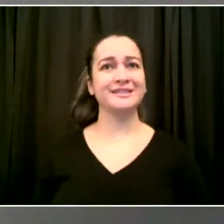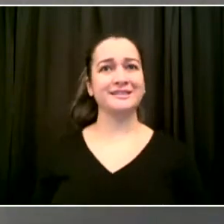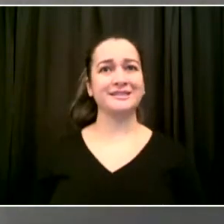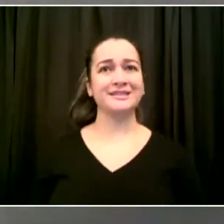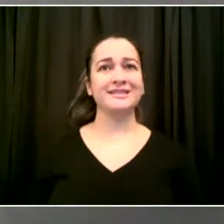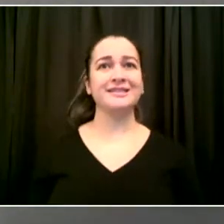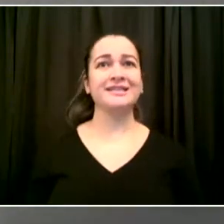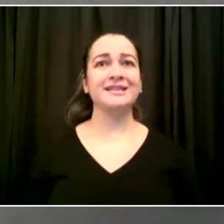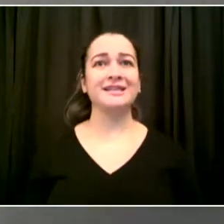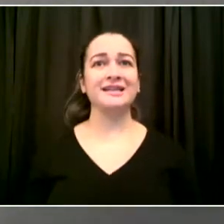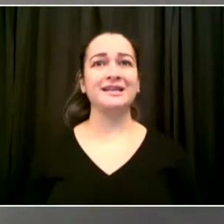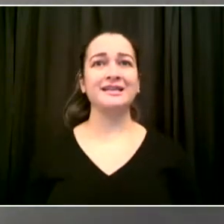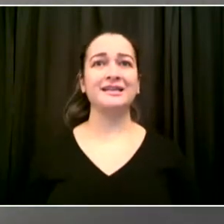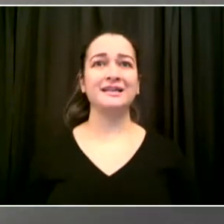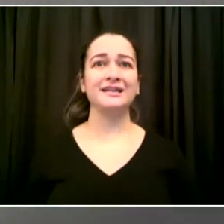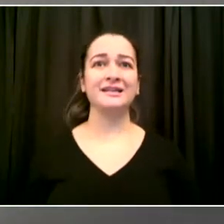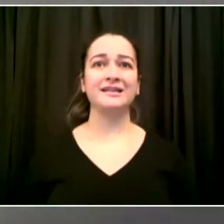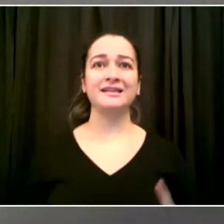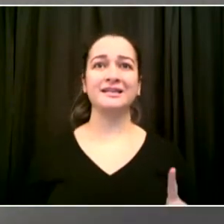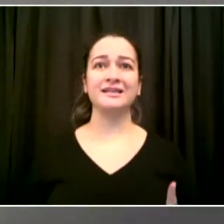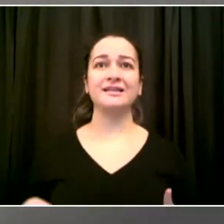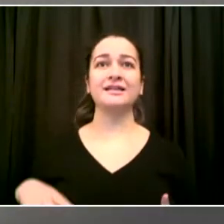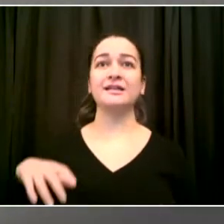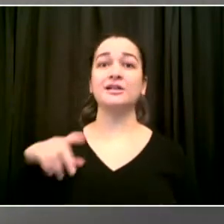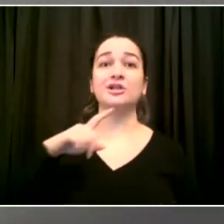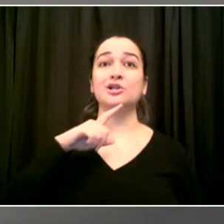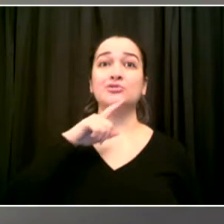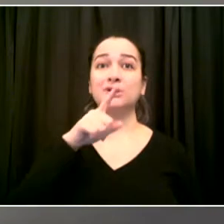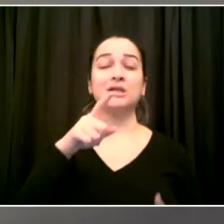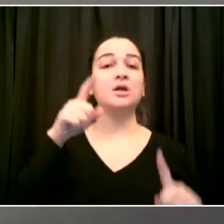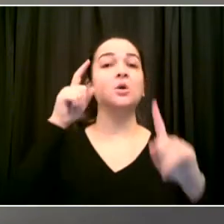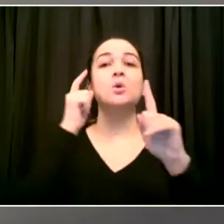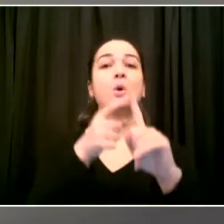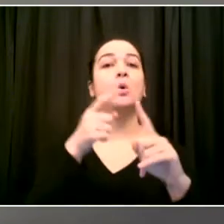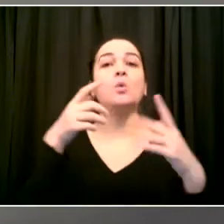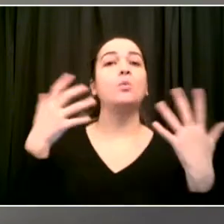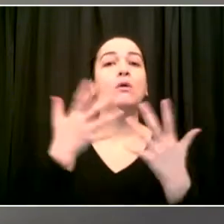Reporter: WHAT WE AS DOCTORS AND NEW YORKERS CARE ABOUT , PREVENTING SERIOUS